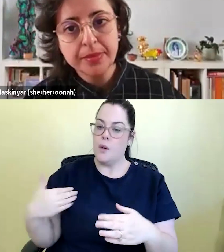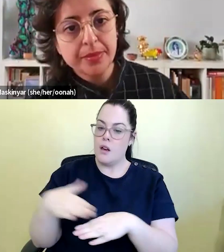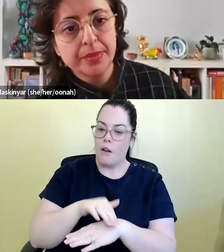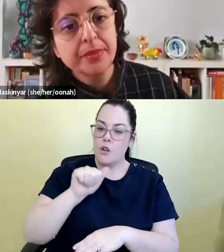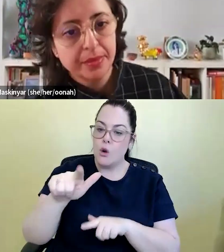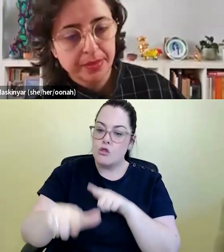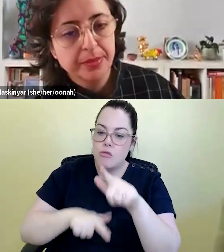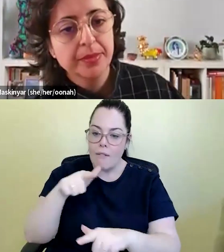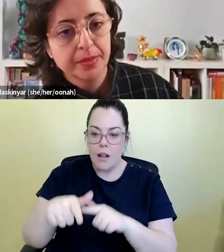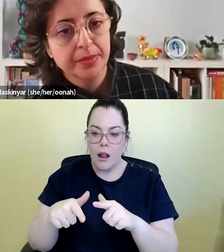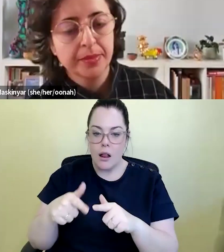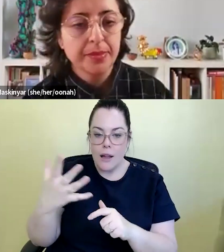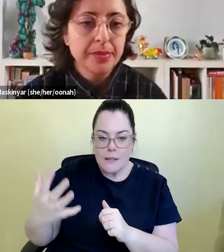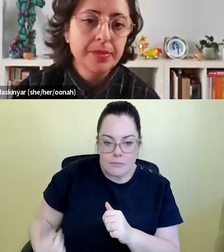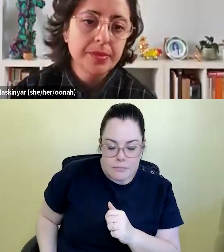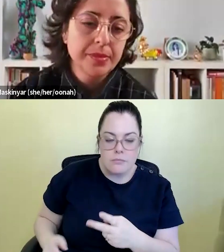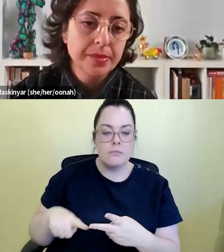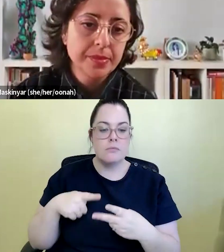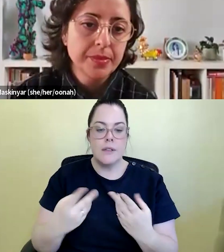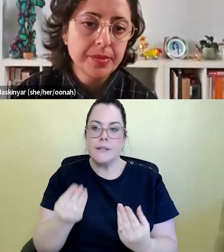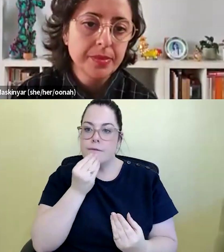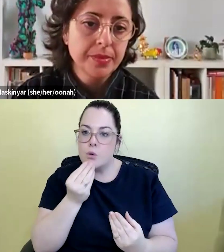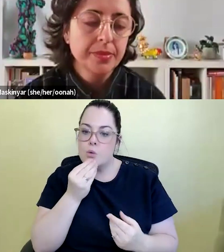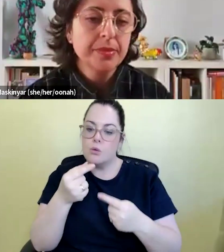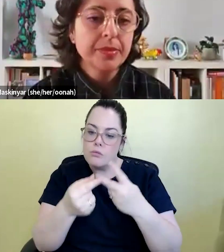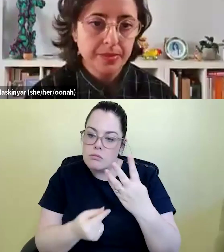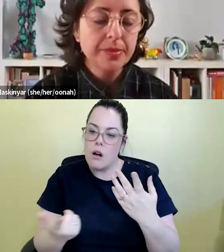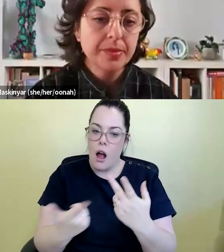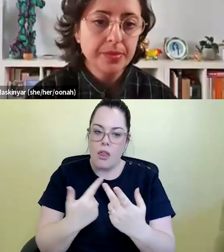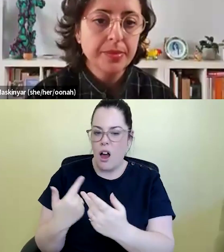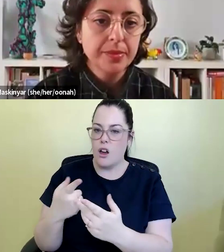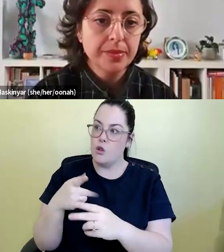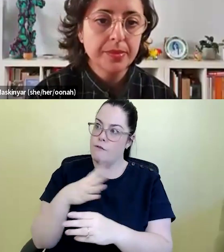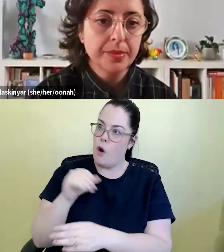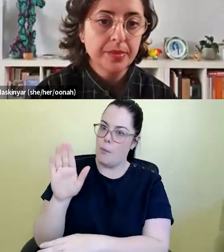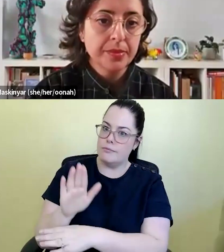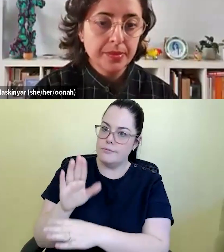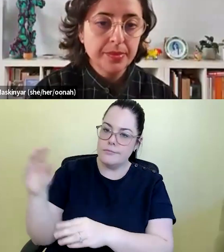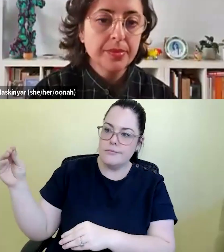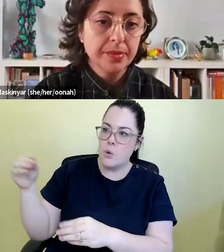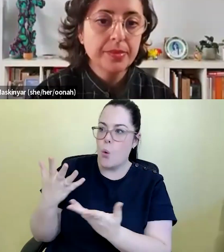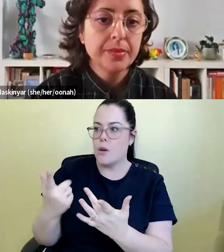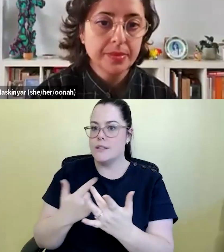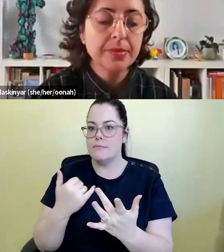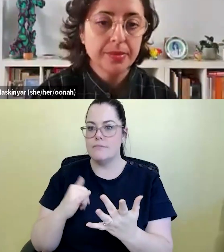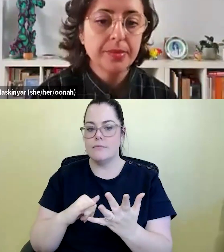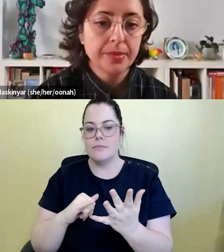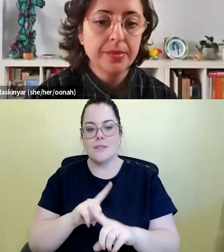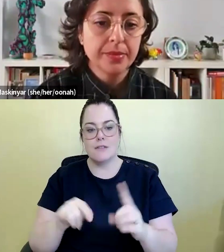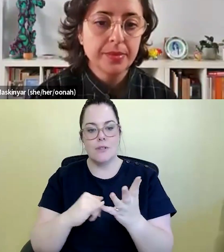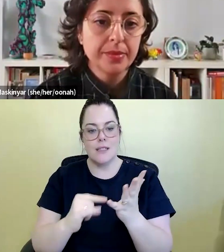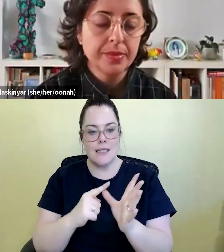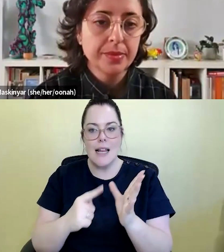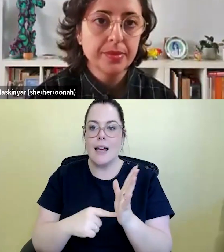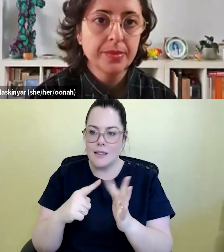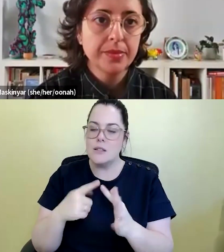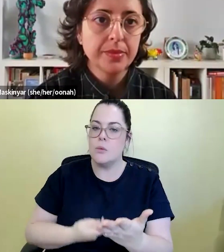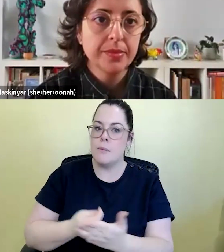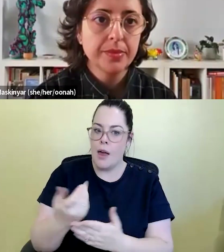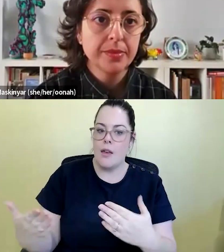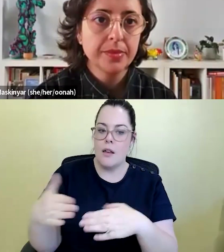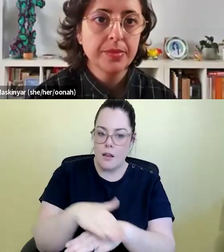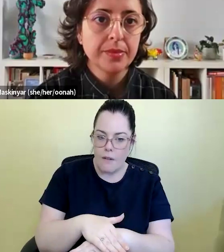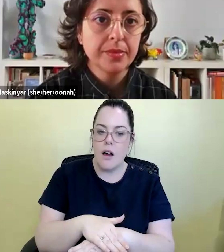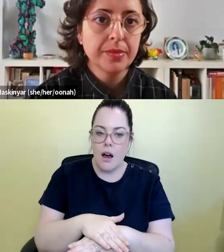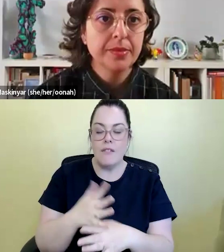covered. -- Per diems. We compensate you for your time. There is also a large team supporting you.